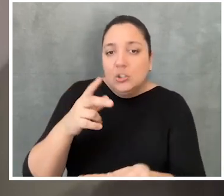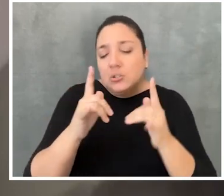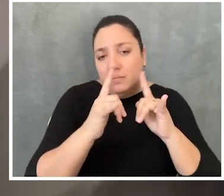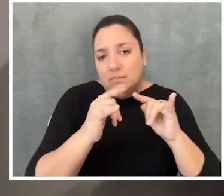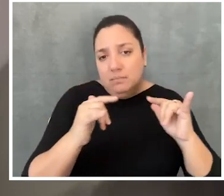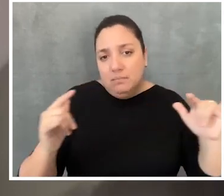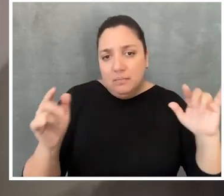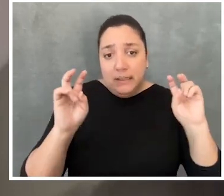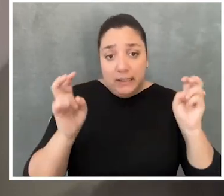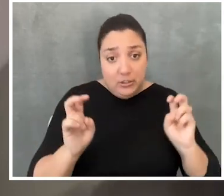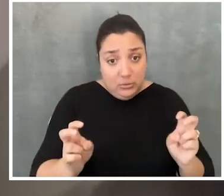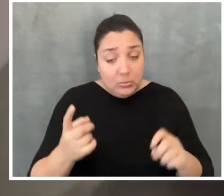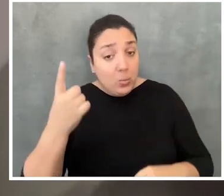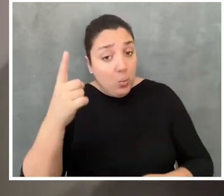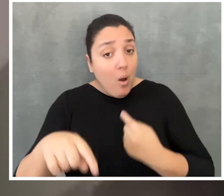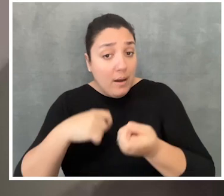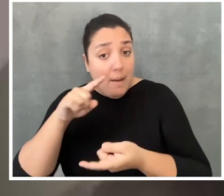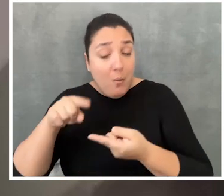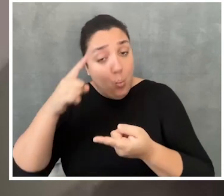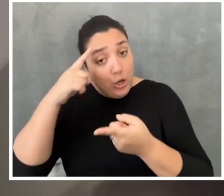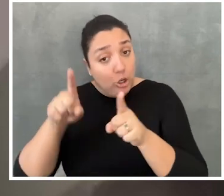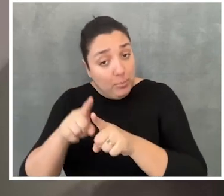So there's one on the rights of people with disabilities. There's one on